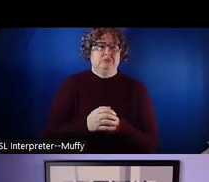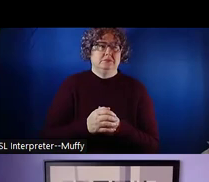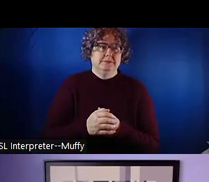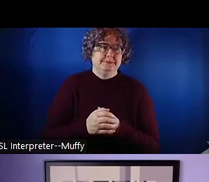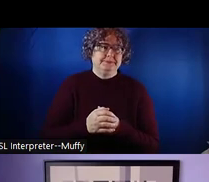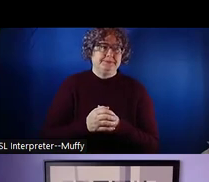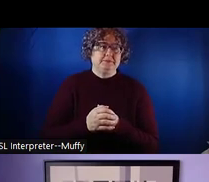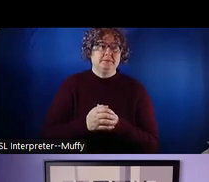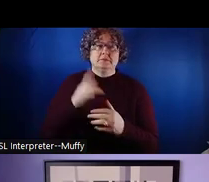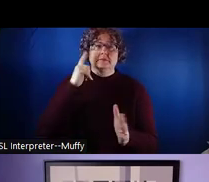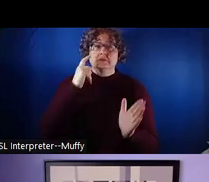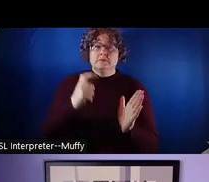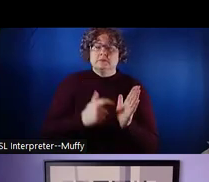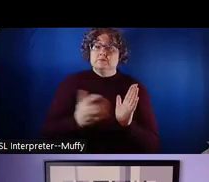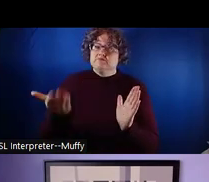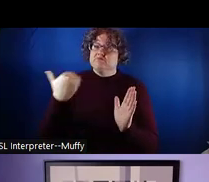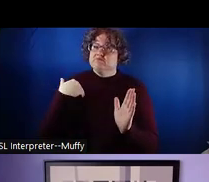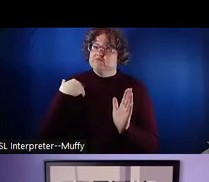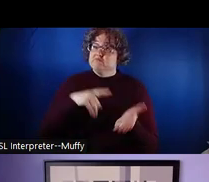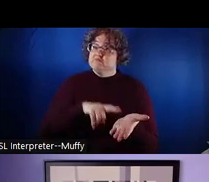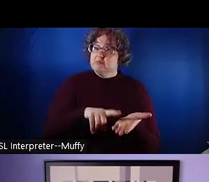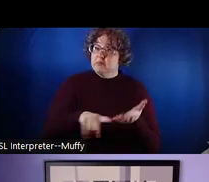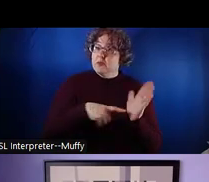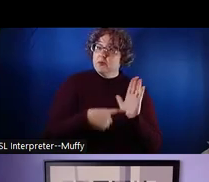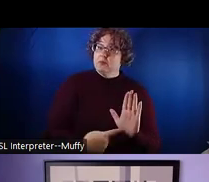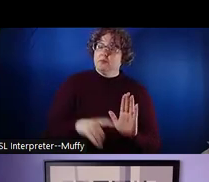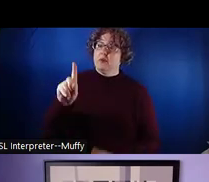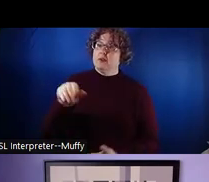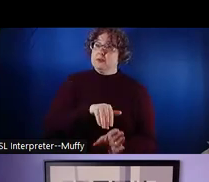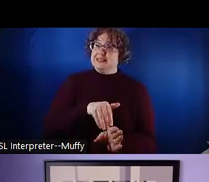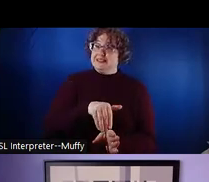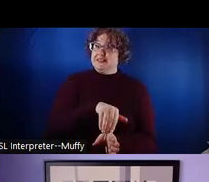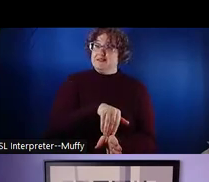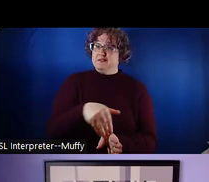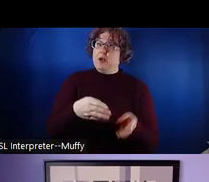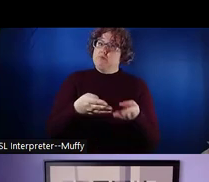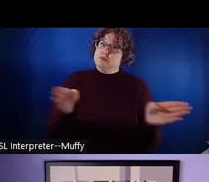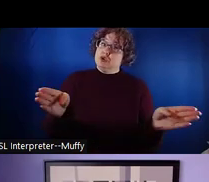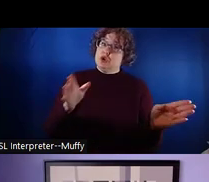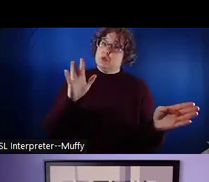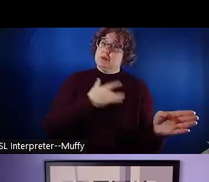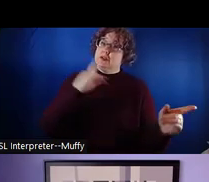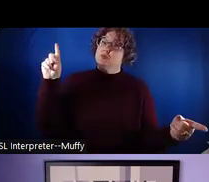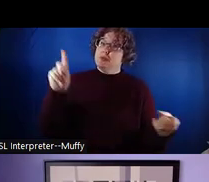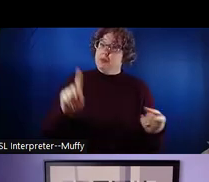Note that prior research indicates that disability bias in general is lower among healthcare professionals